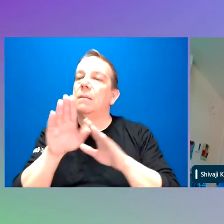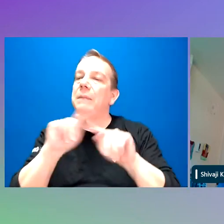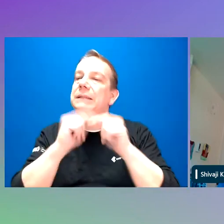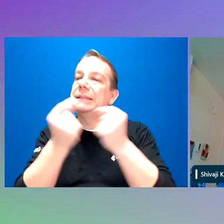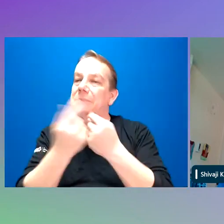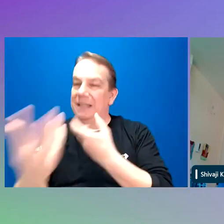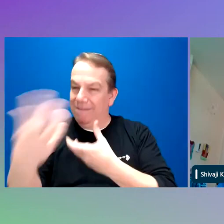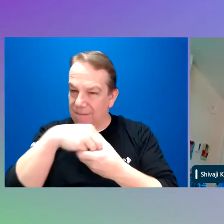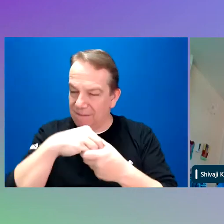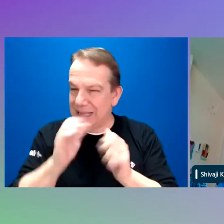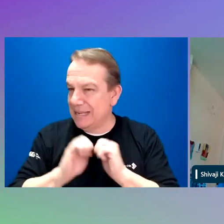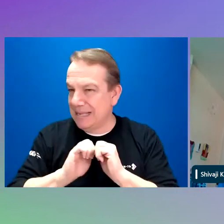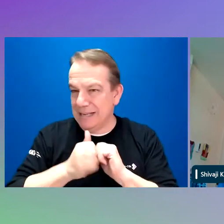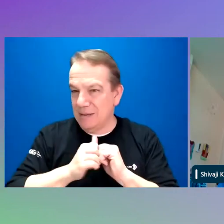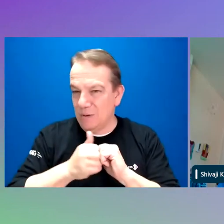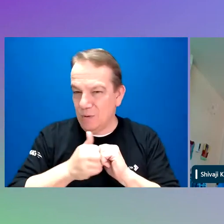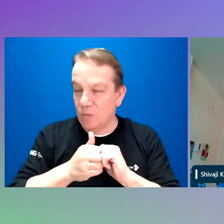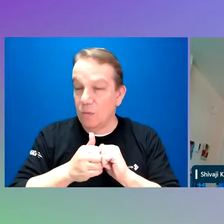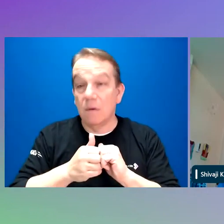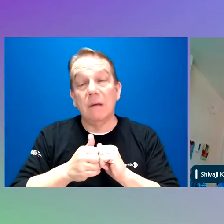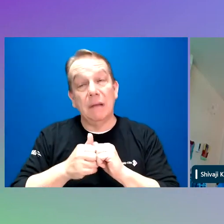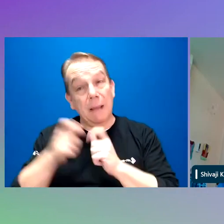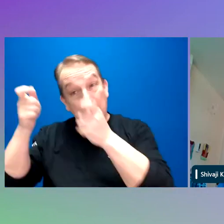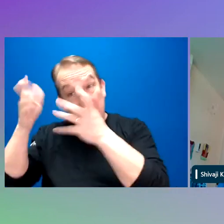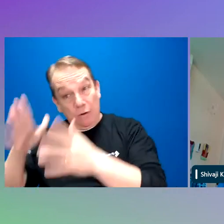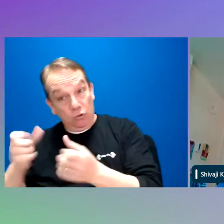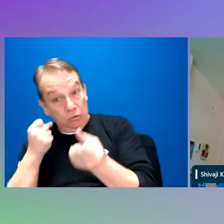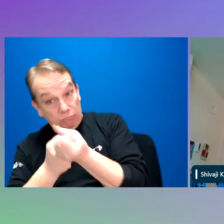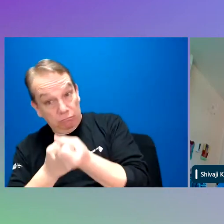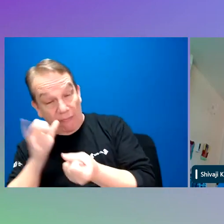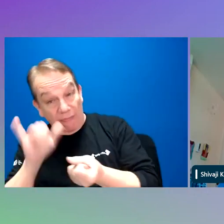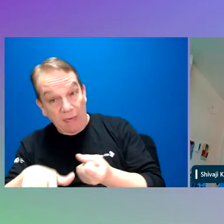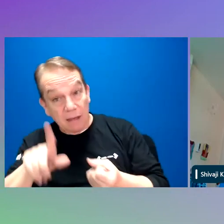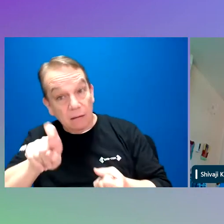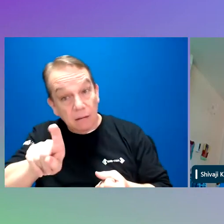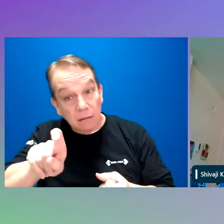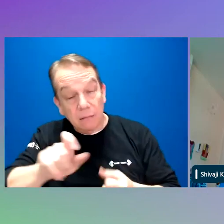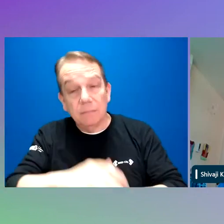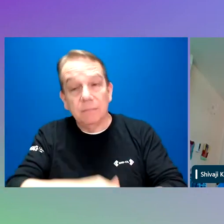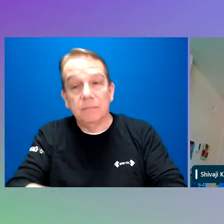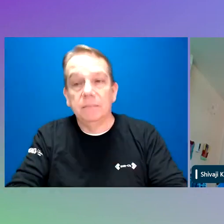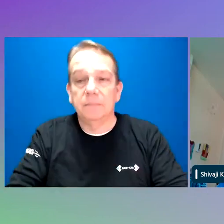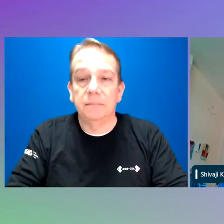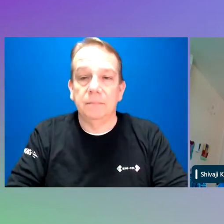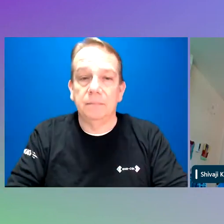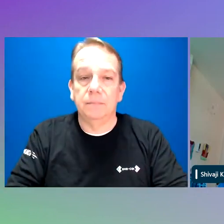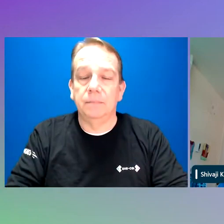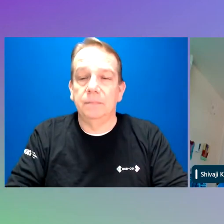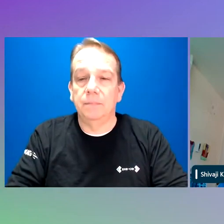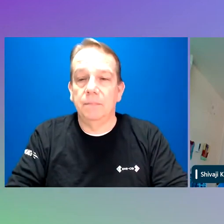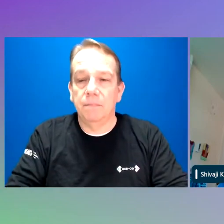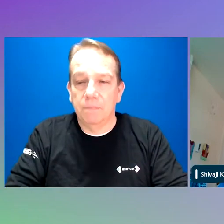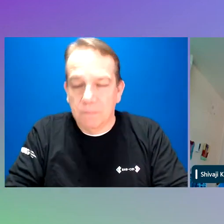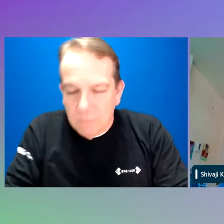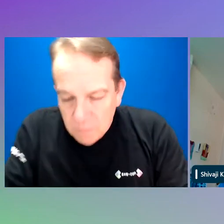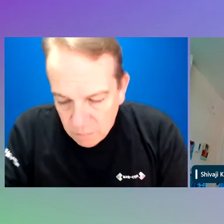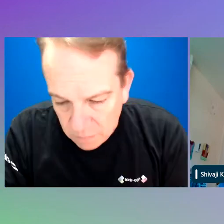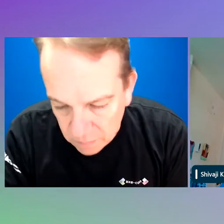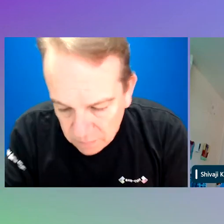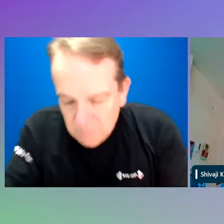you have management backing? Um